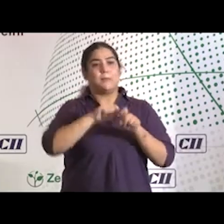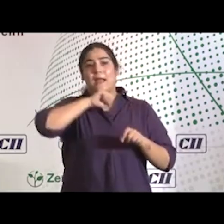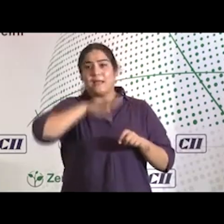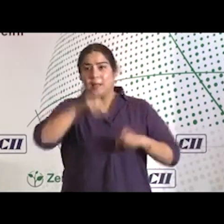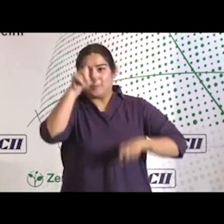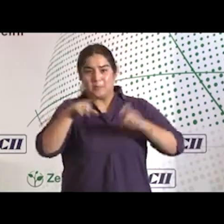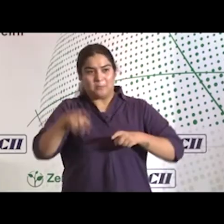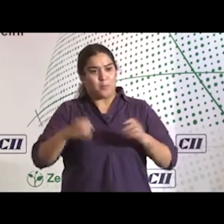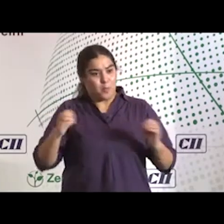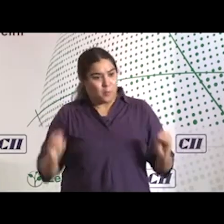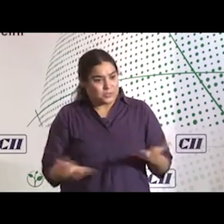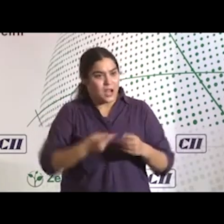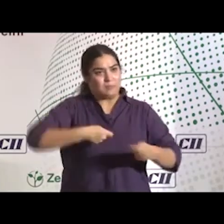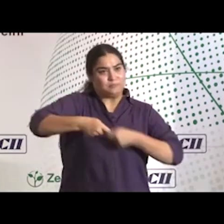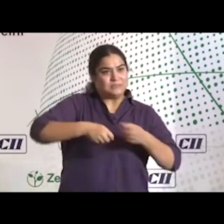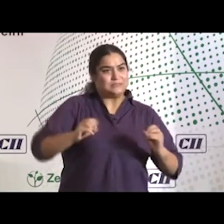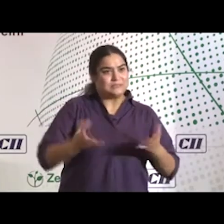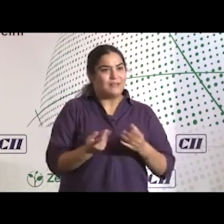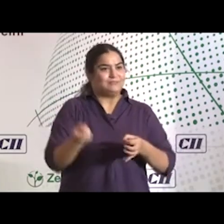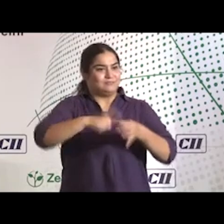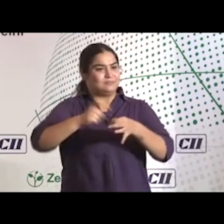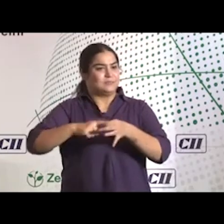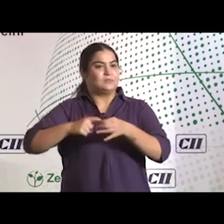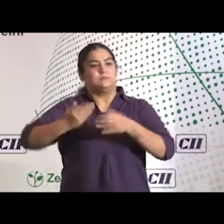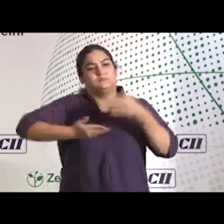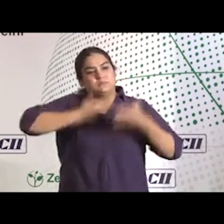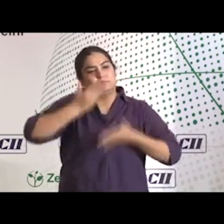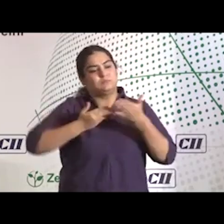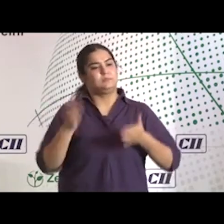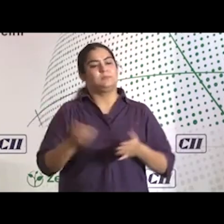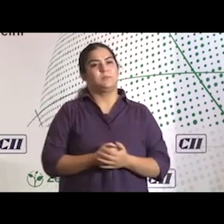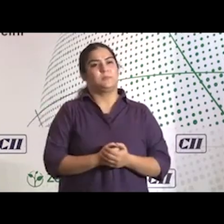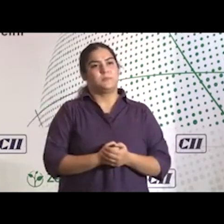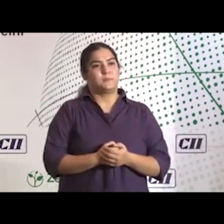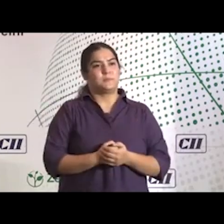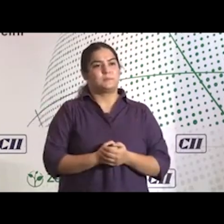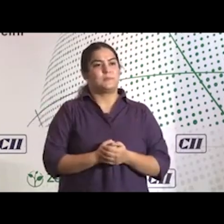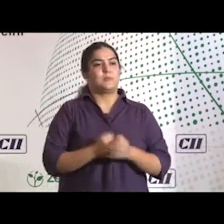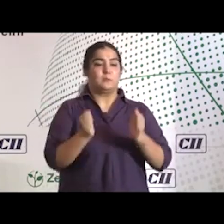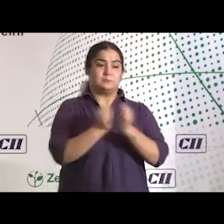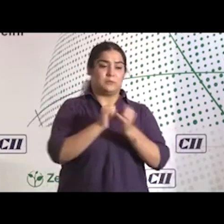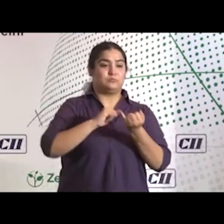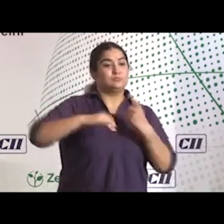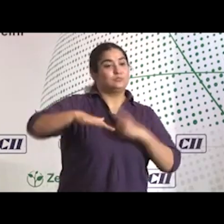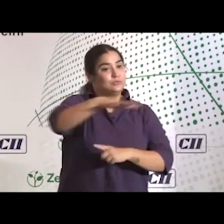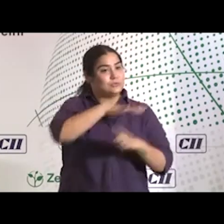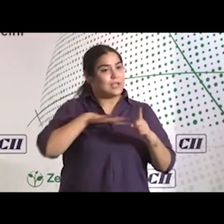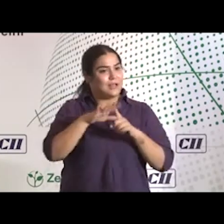aspiring to become social innovators